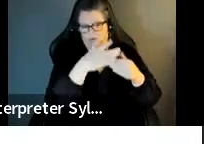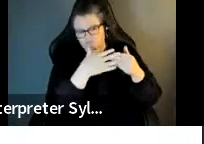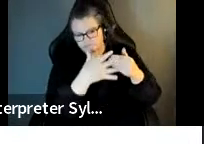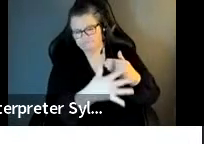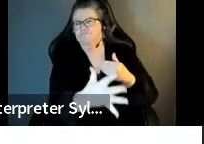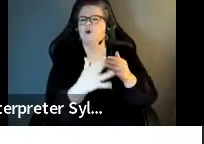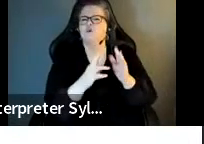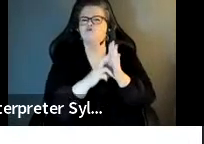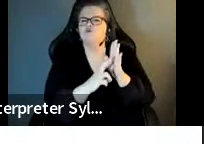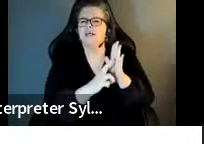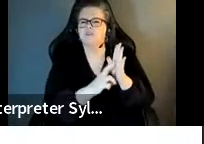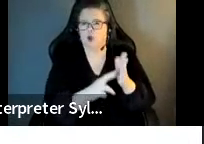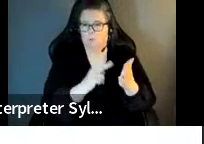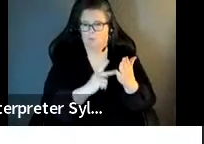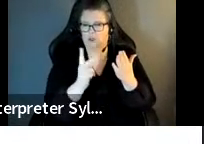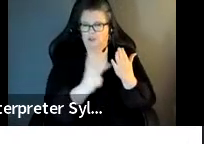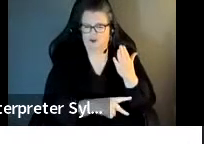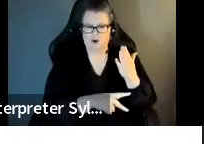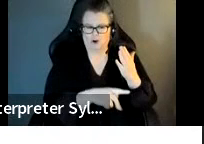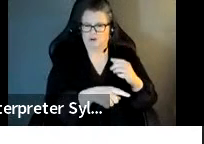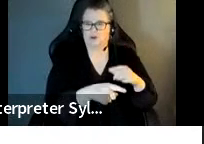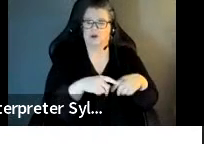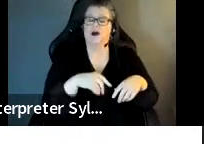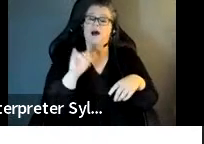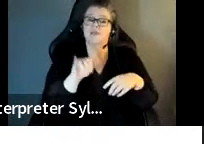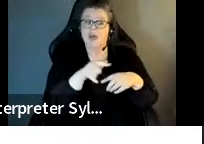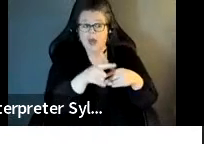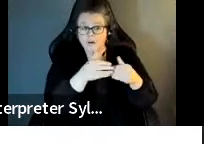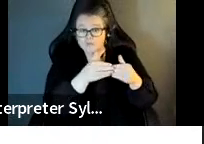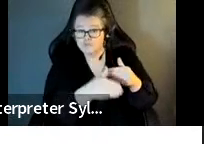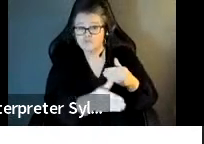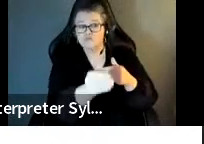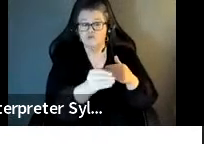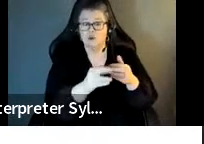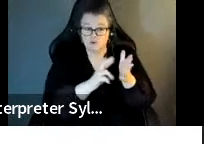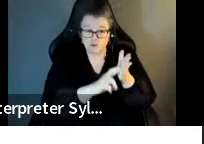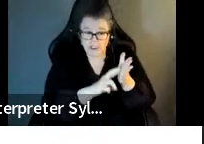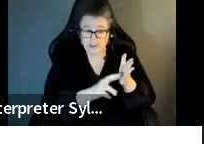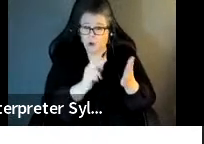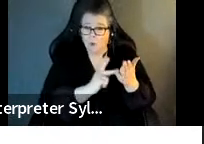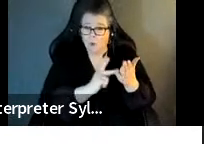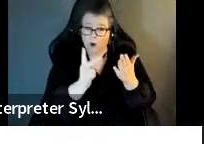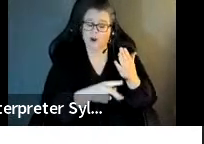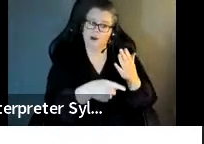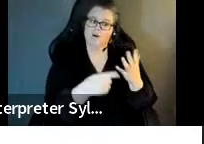One aspect of that long-range research was to develop design tools and design guidelines